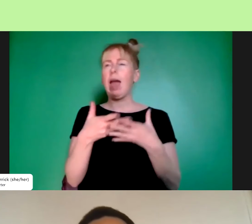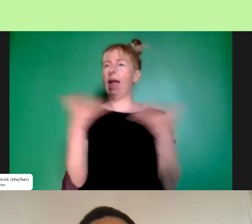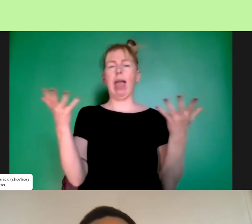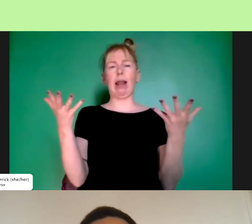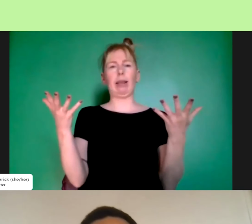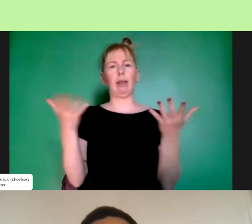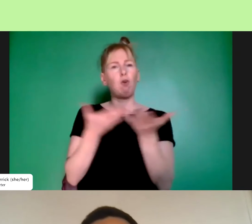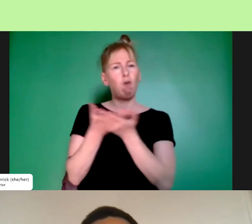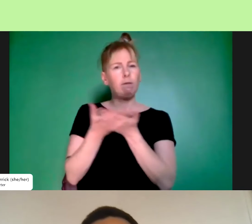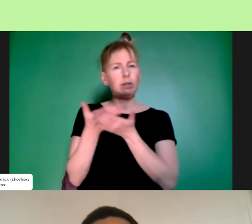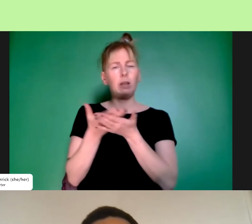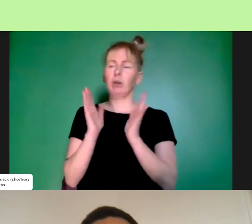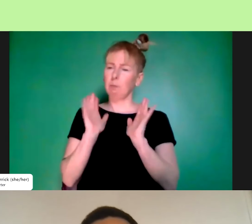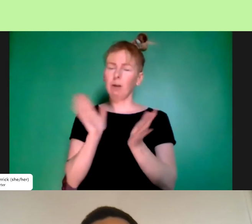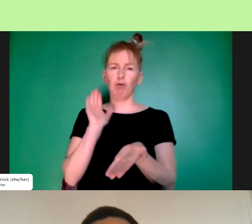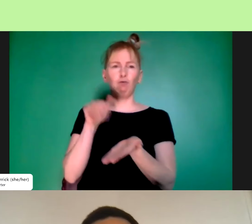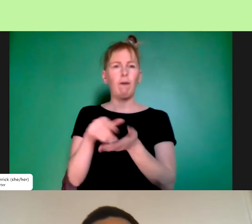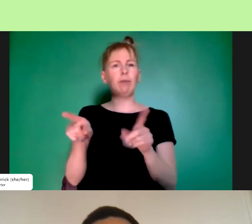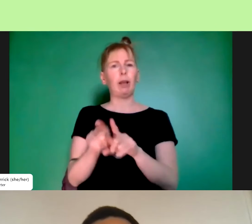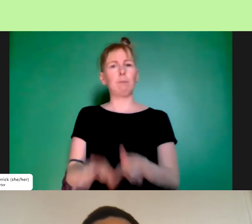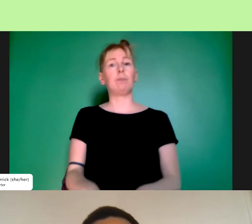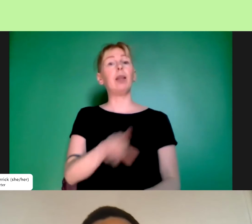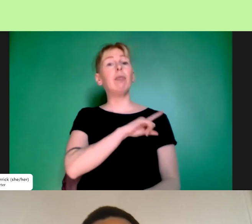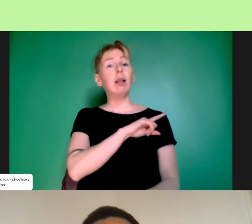conversation of this nature gathering with acknowledging my ancestors, because in that